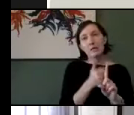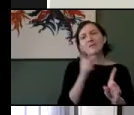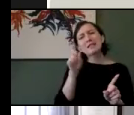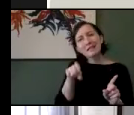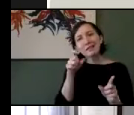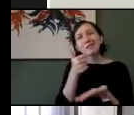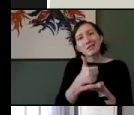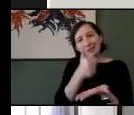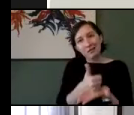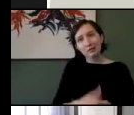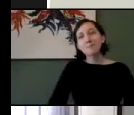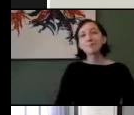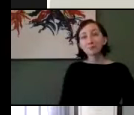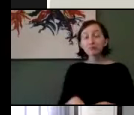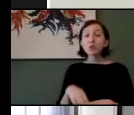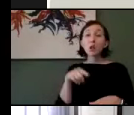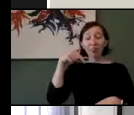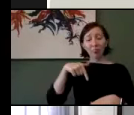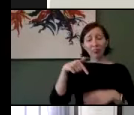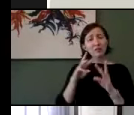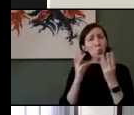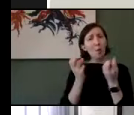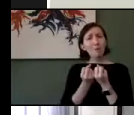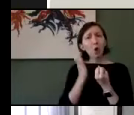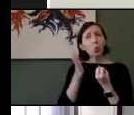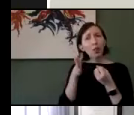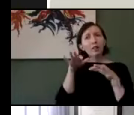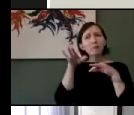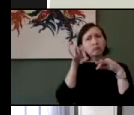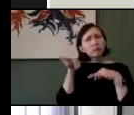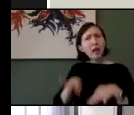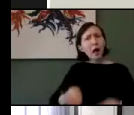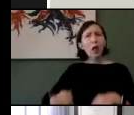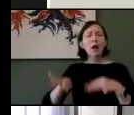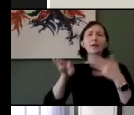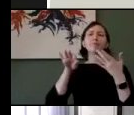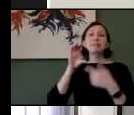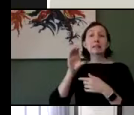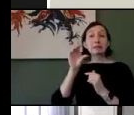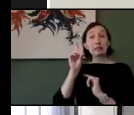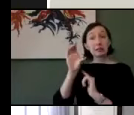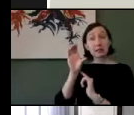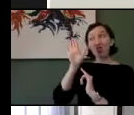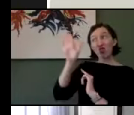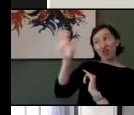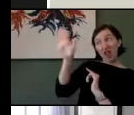This webinar is really going to outline what the CDC face masks guidelines are and explore solutions